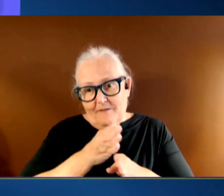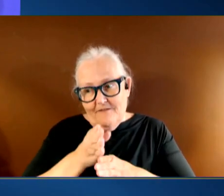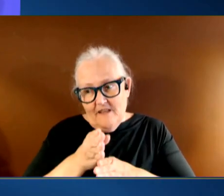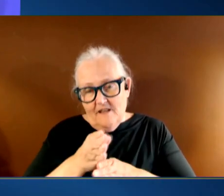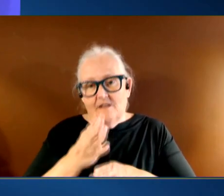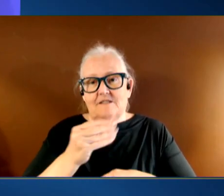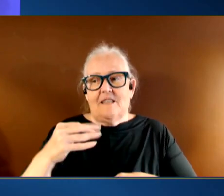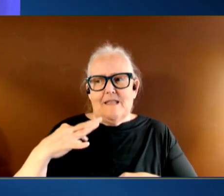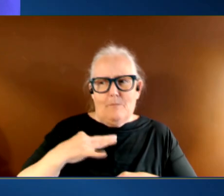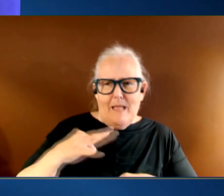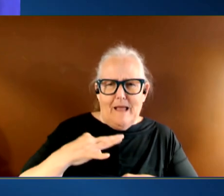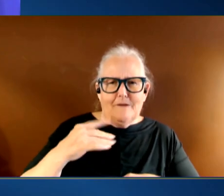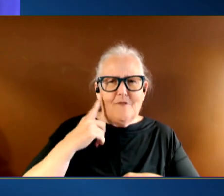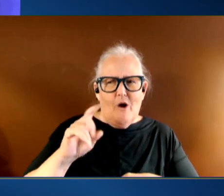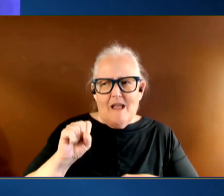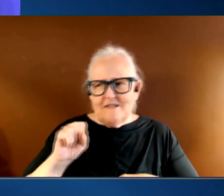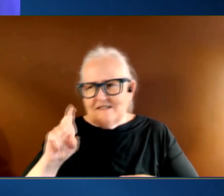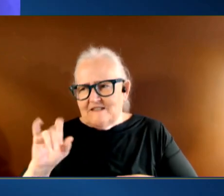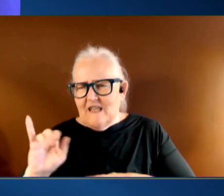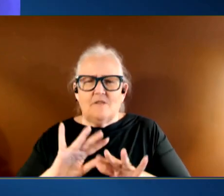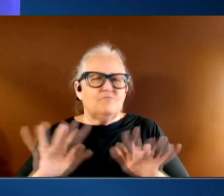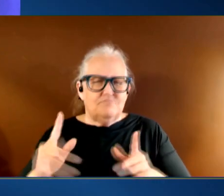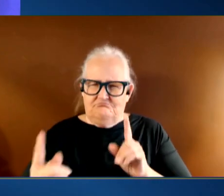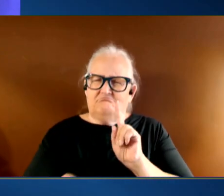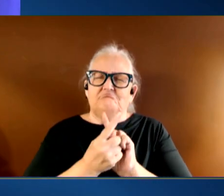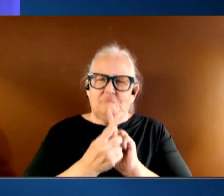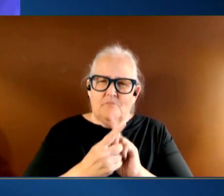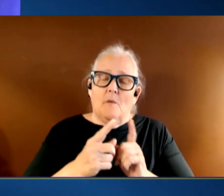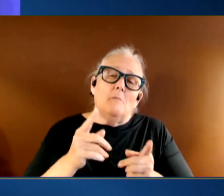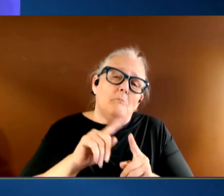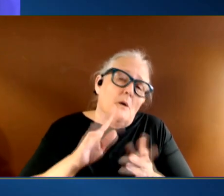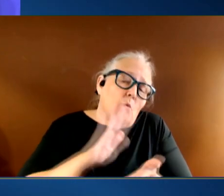But it would be also great for people just to Google it and hit it,